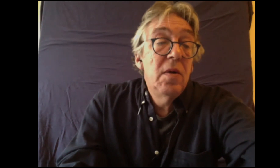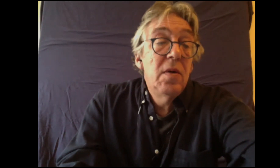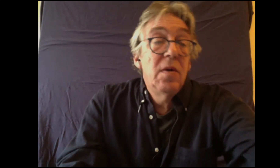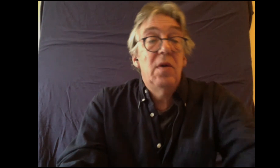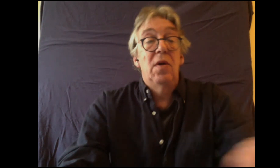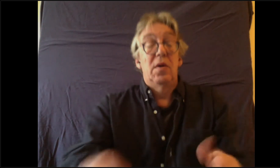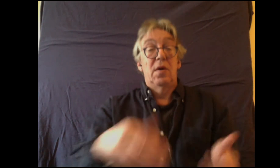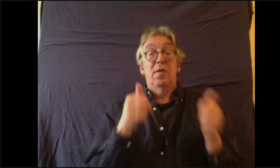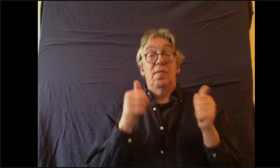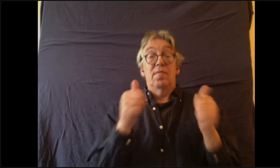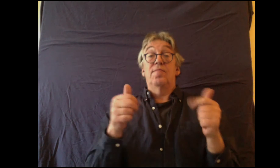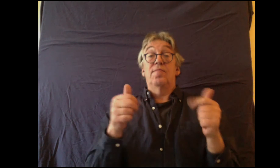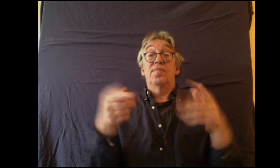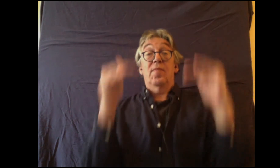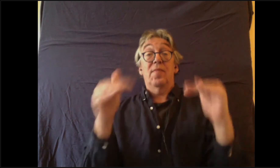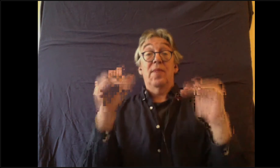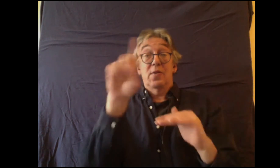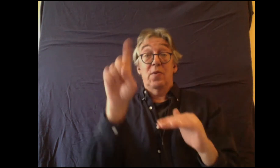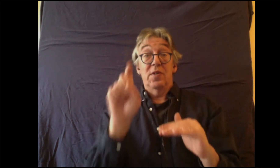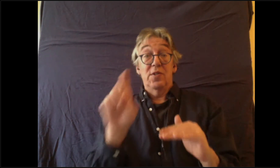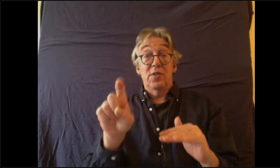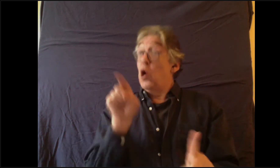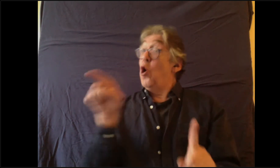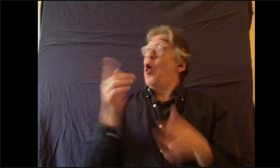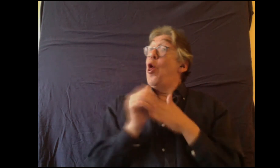What's going to happen next in EDF?